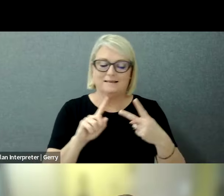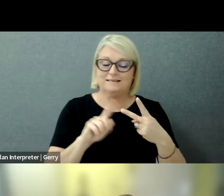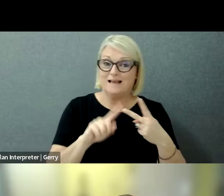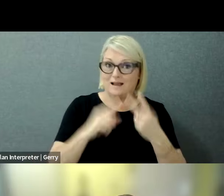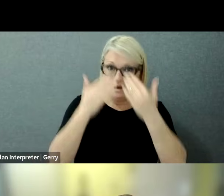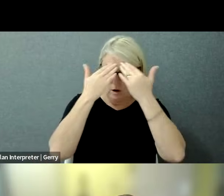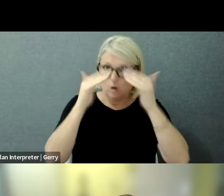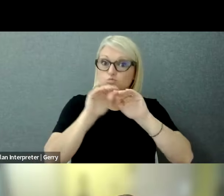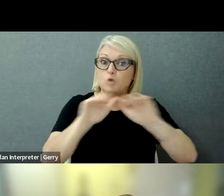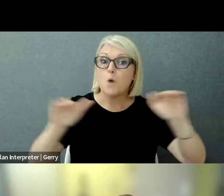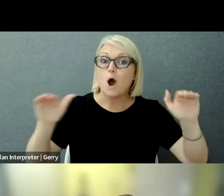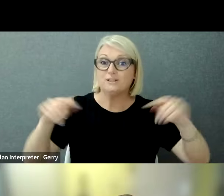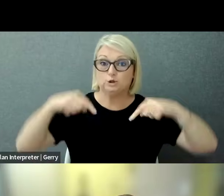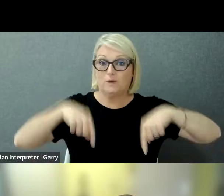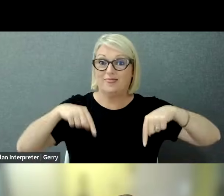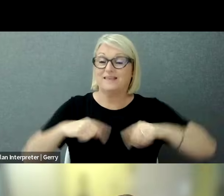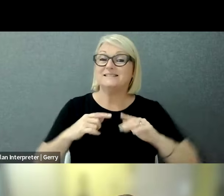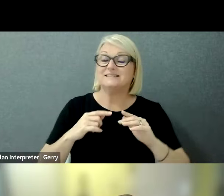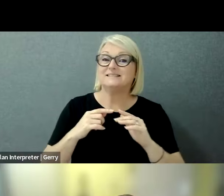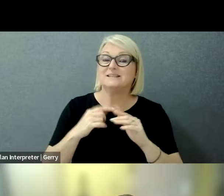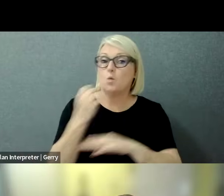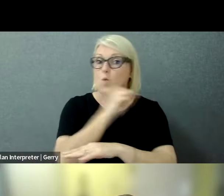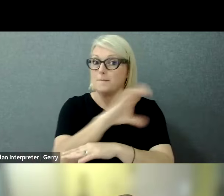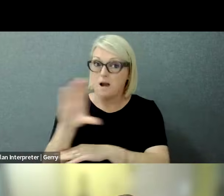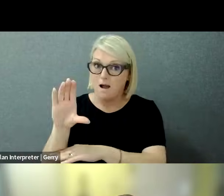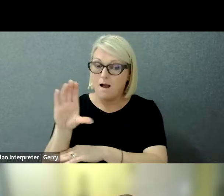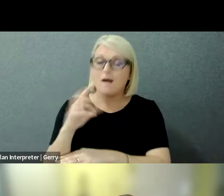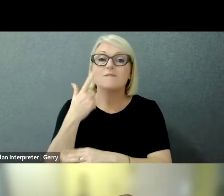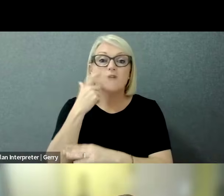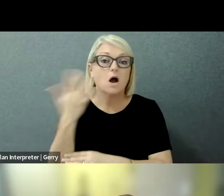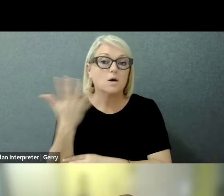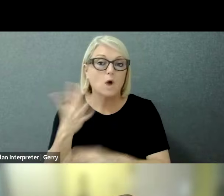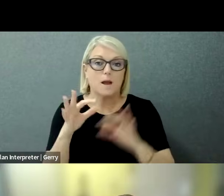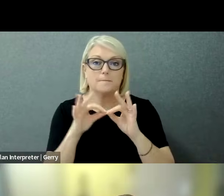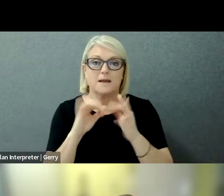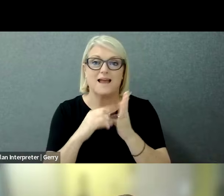a recording of the webinar will be available on BSL's website in the next day or two and